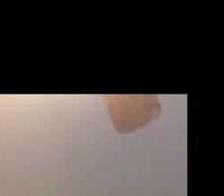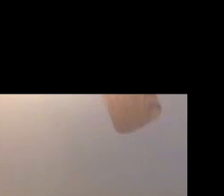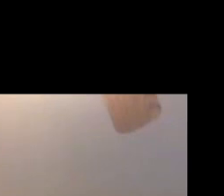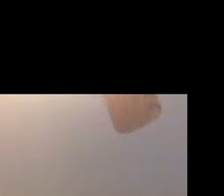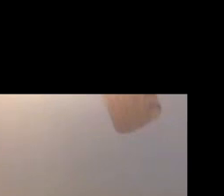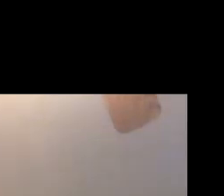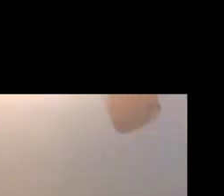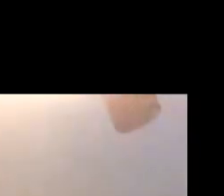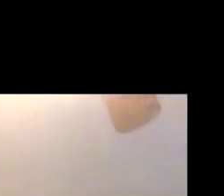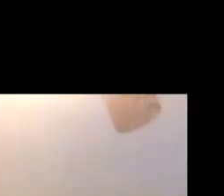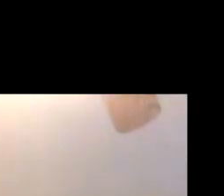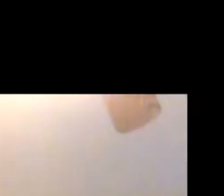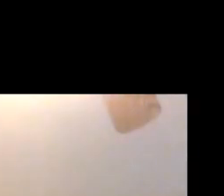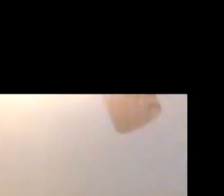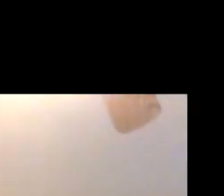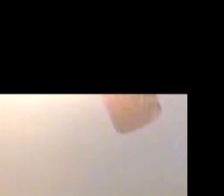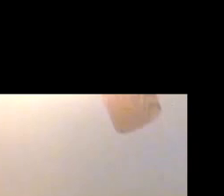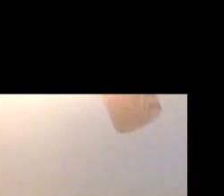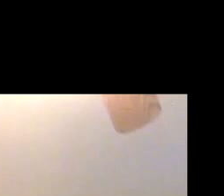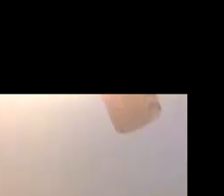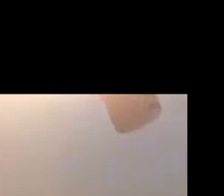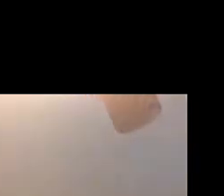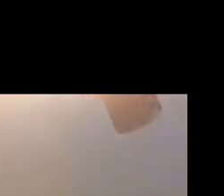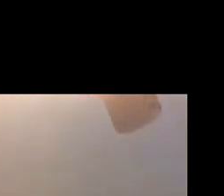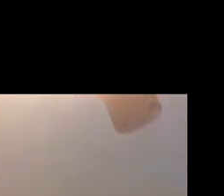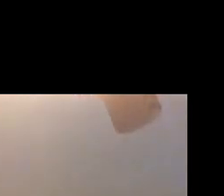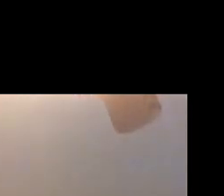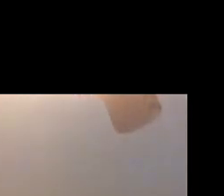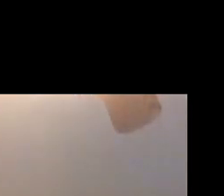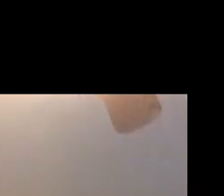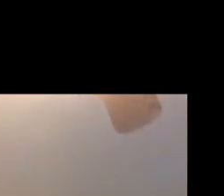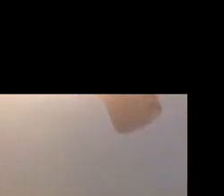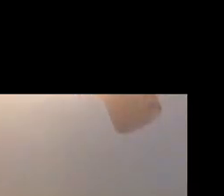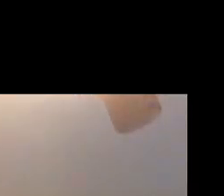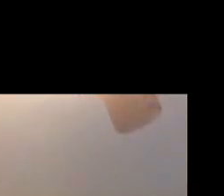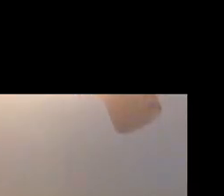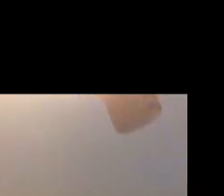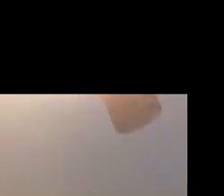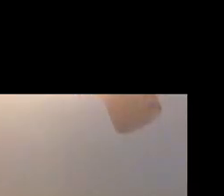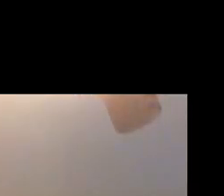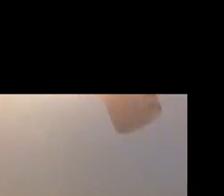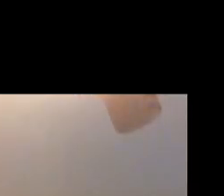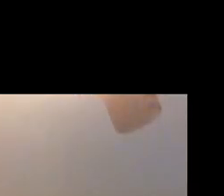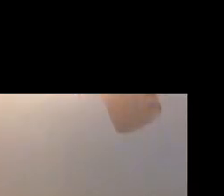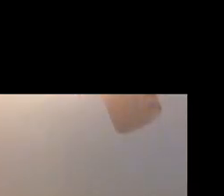And in many Native communities, you know, there's, there's a lot of health issues